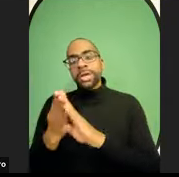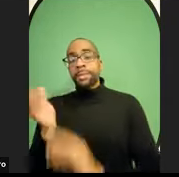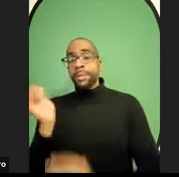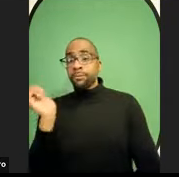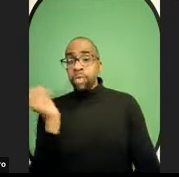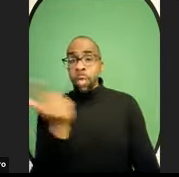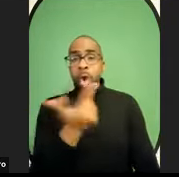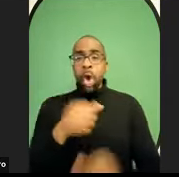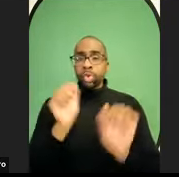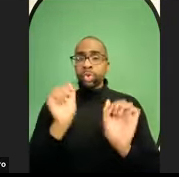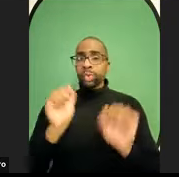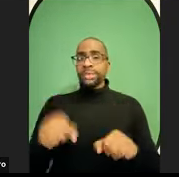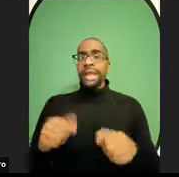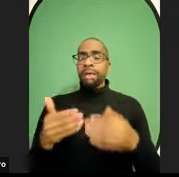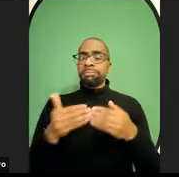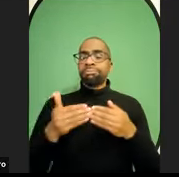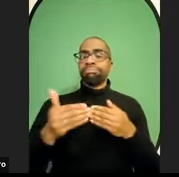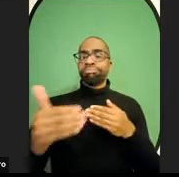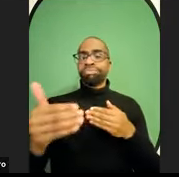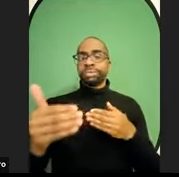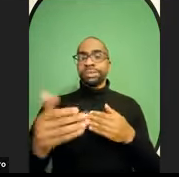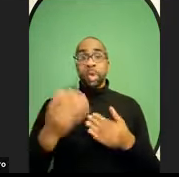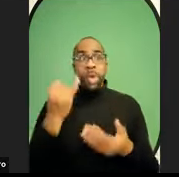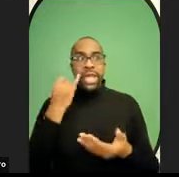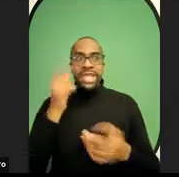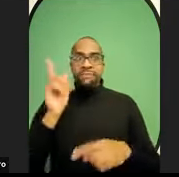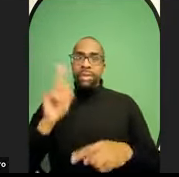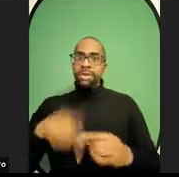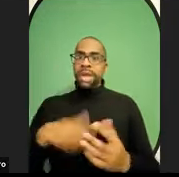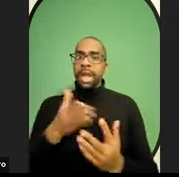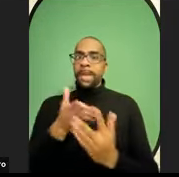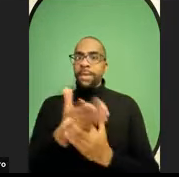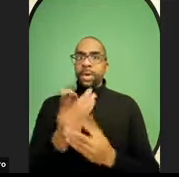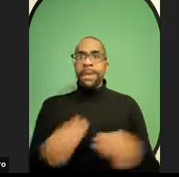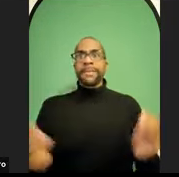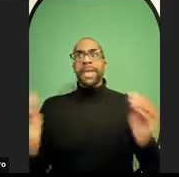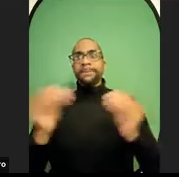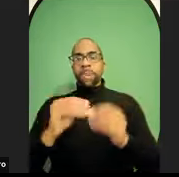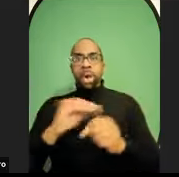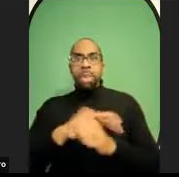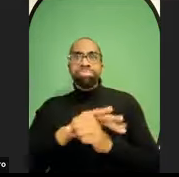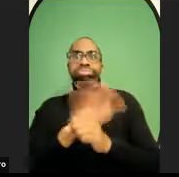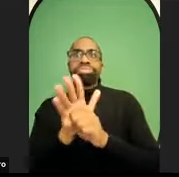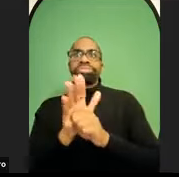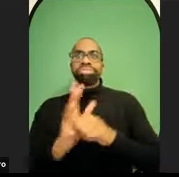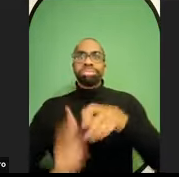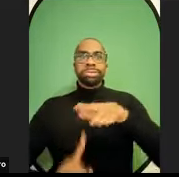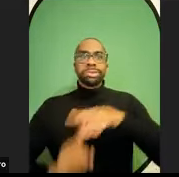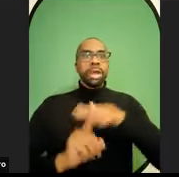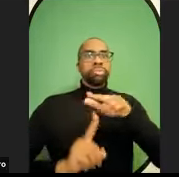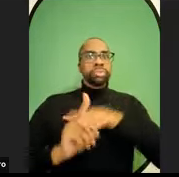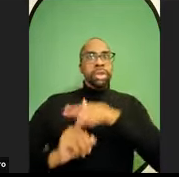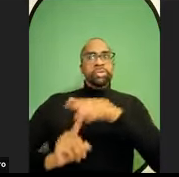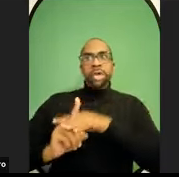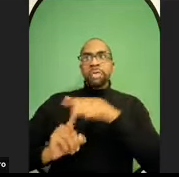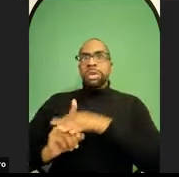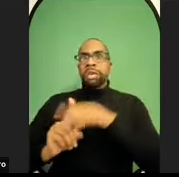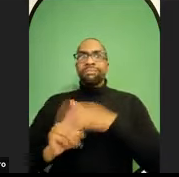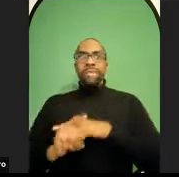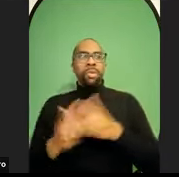about our community and making sure that we can all together get through this as get through this. And if we can get through this more And if we can get through this more various will keep coming